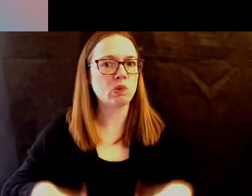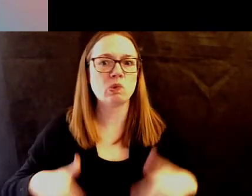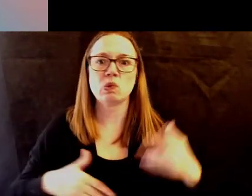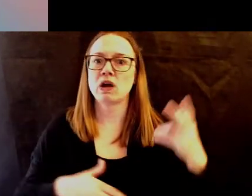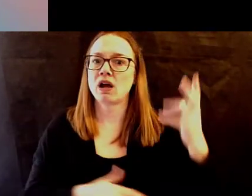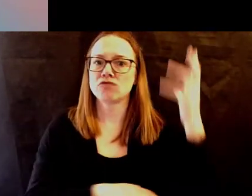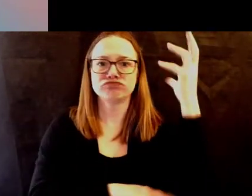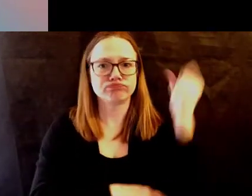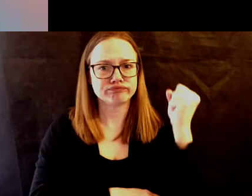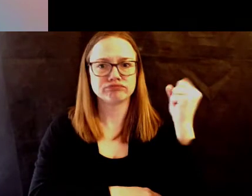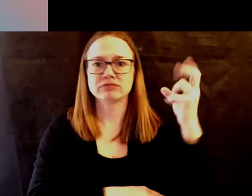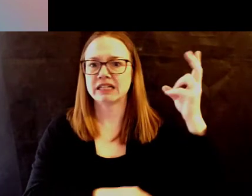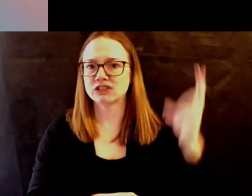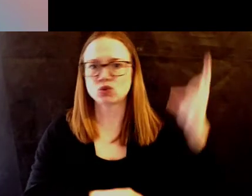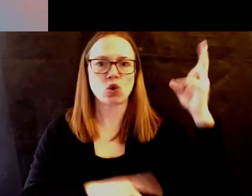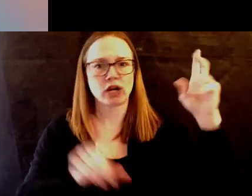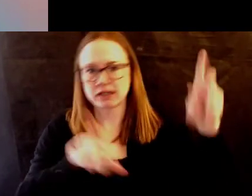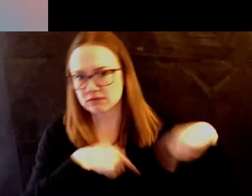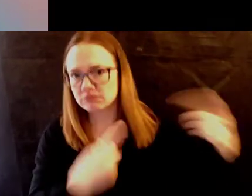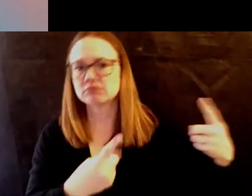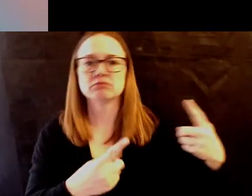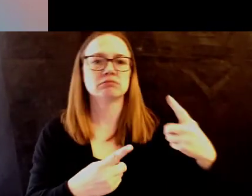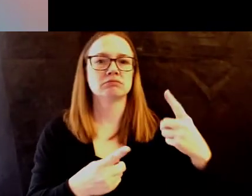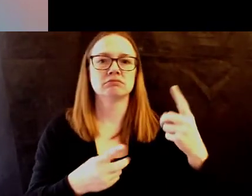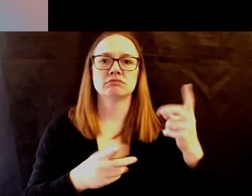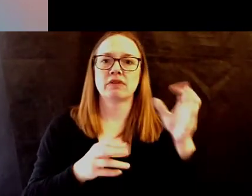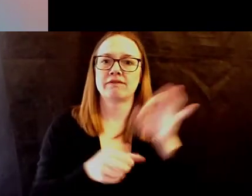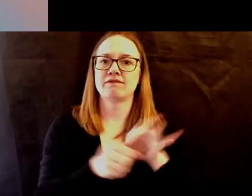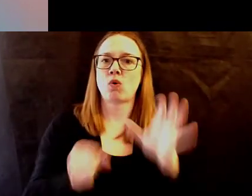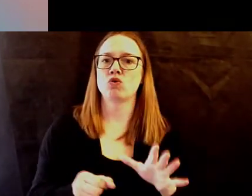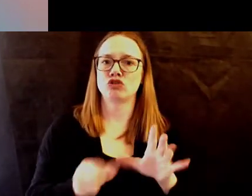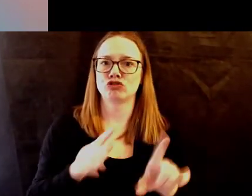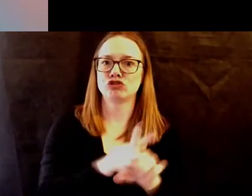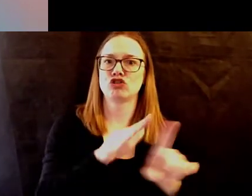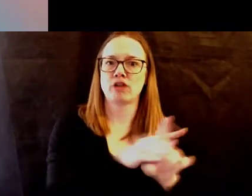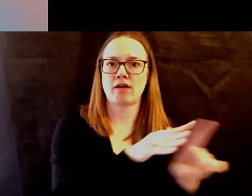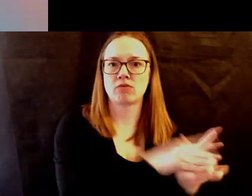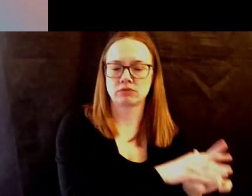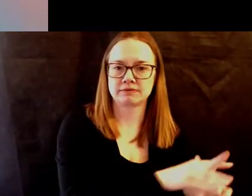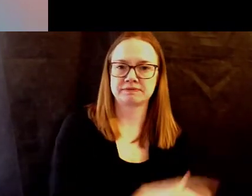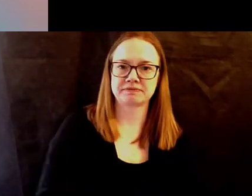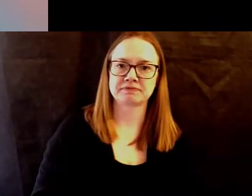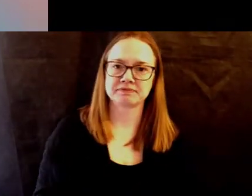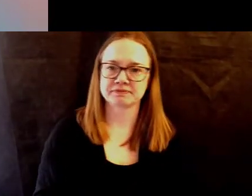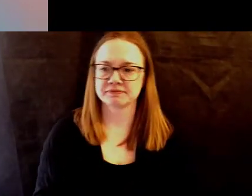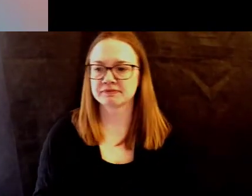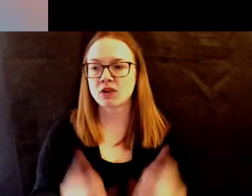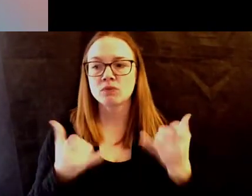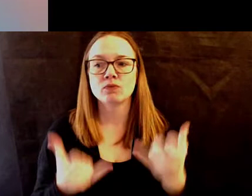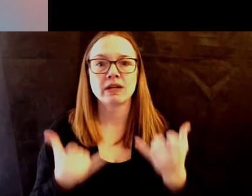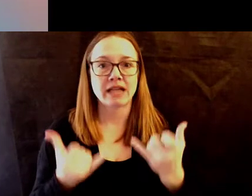And just thinking about all that means and how important it is. Right now with all the discussion